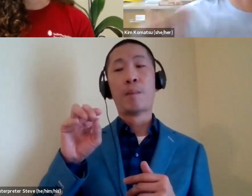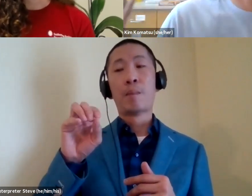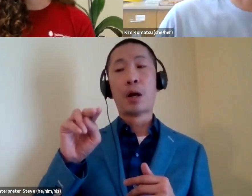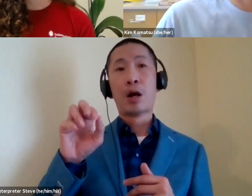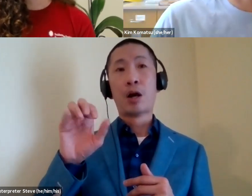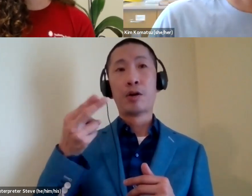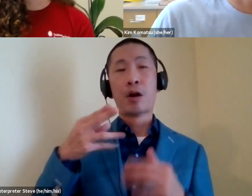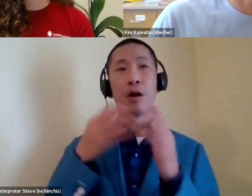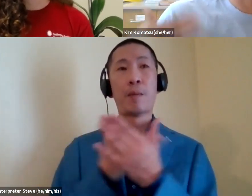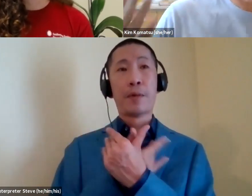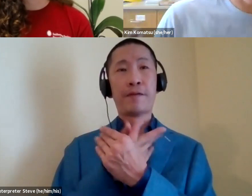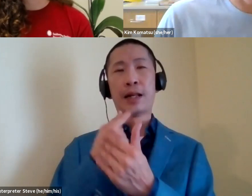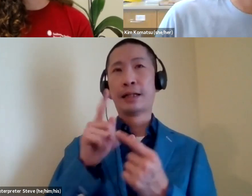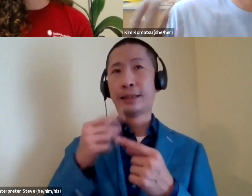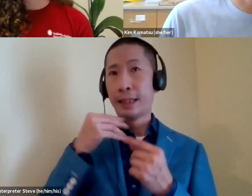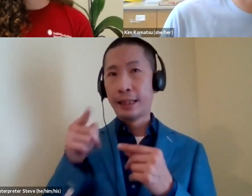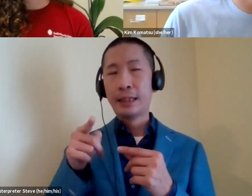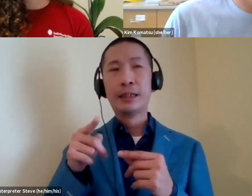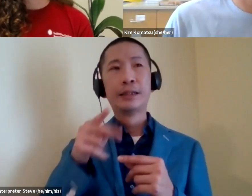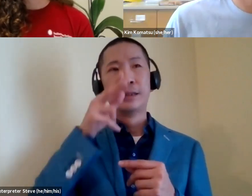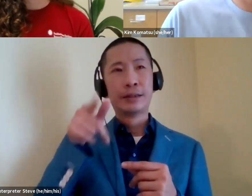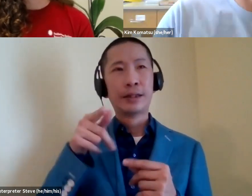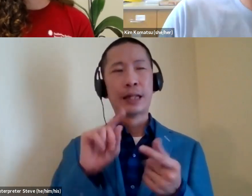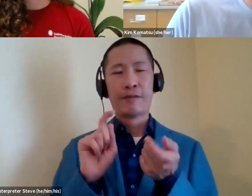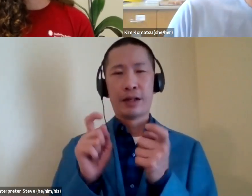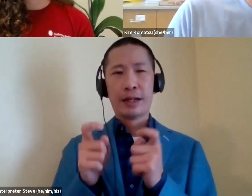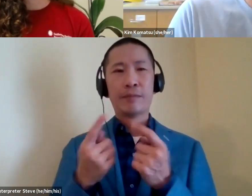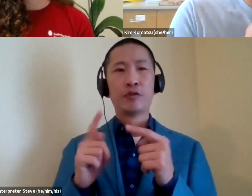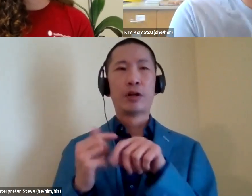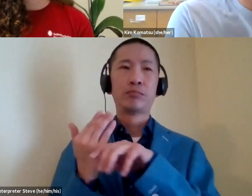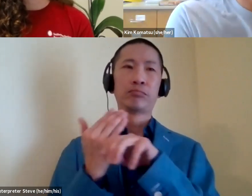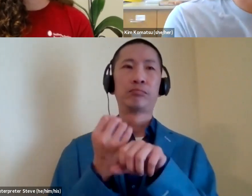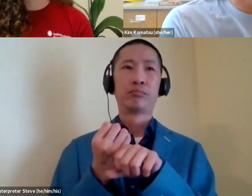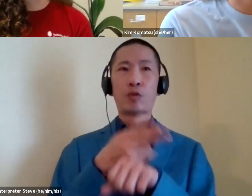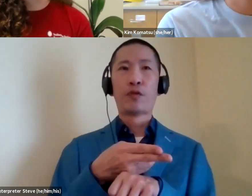Kim Komatsu (she/her): oftentimes insects have adapted or evolved to be able to overcome the defenses that the plants have.